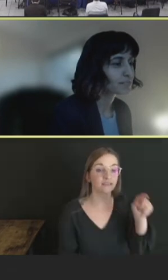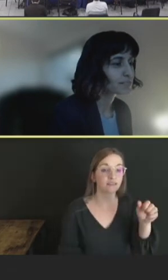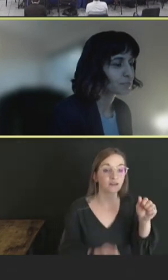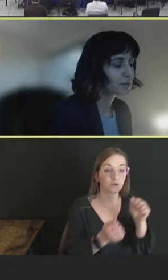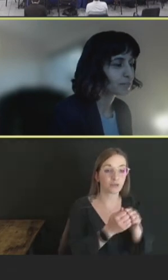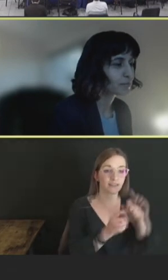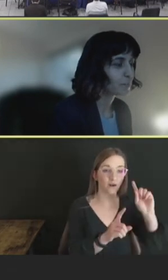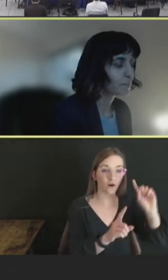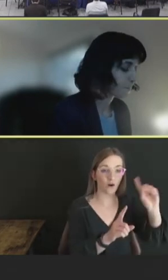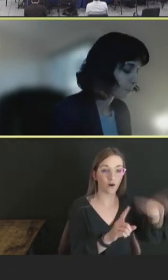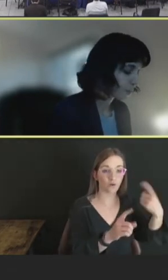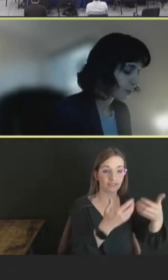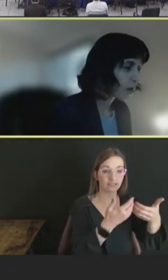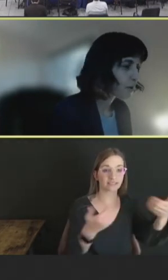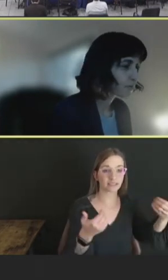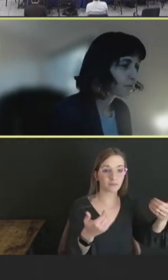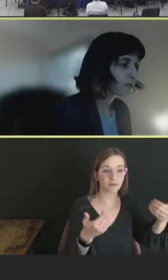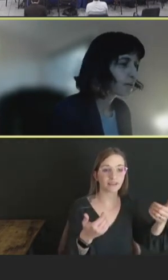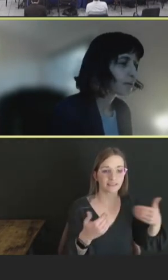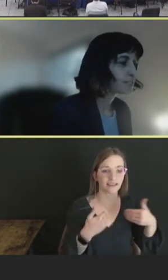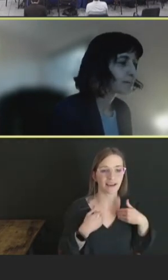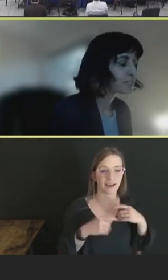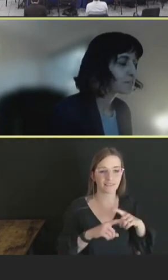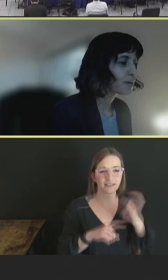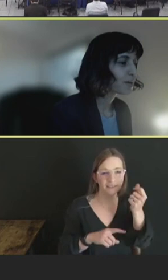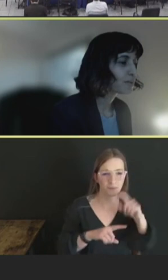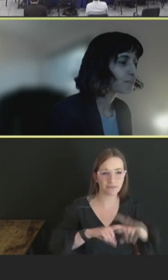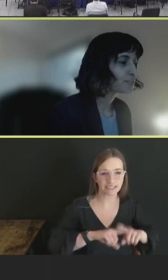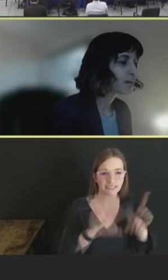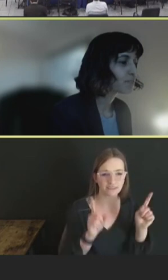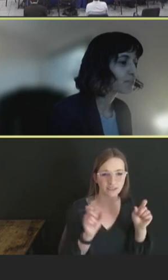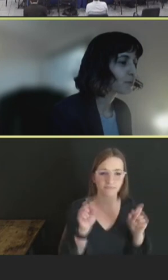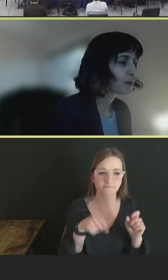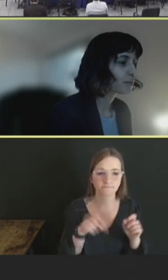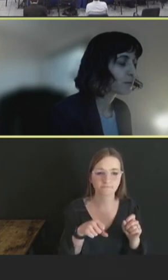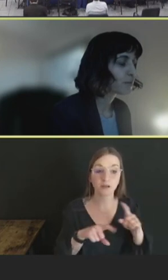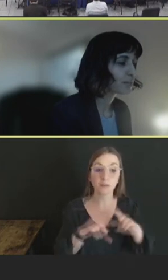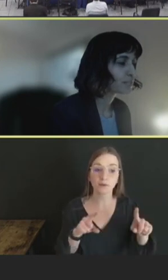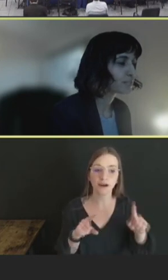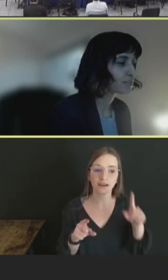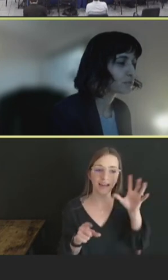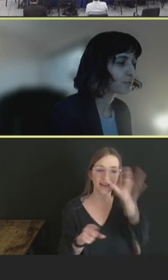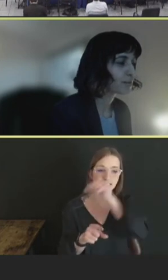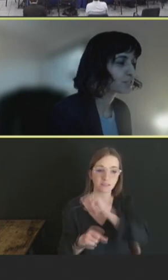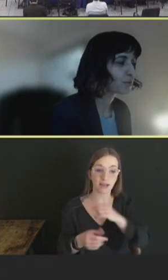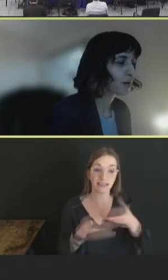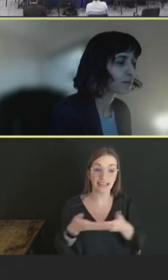separately; however, it's estimated that infants have a theoretical capacity to respond to about